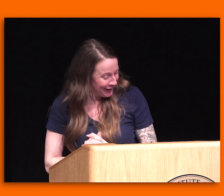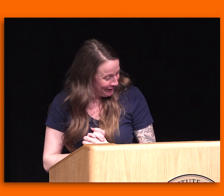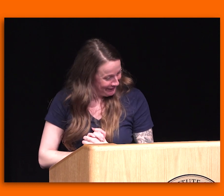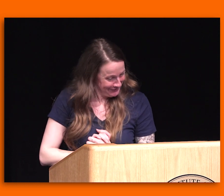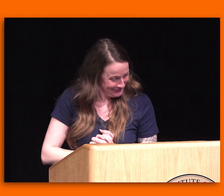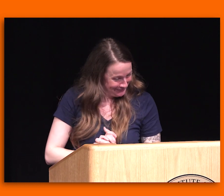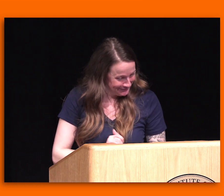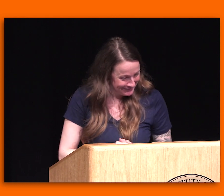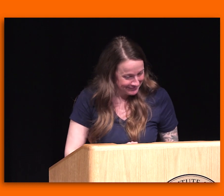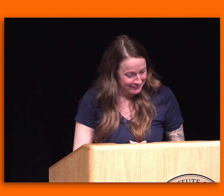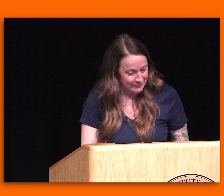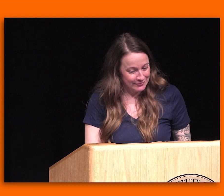So, I hope to see all of you there again.